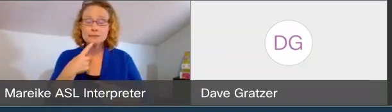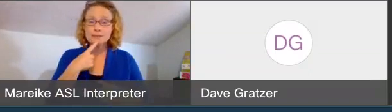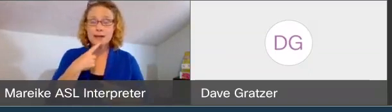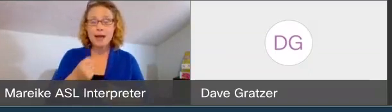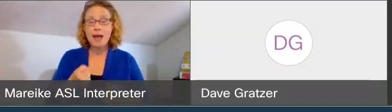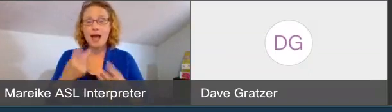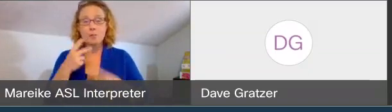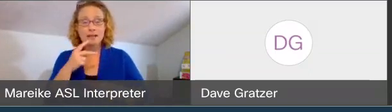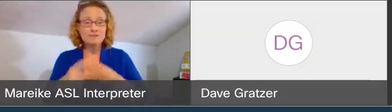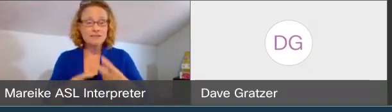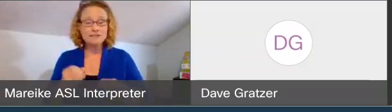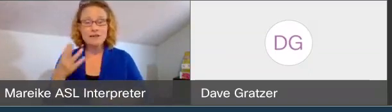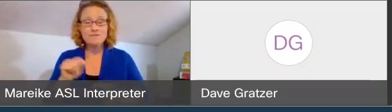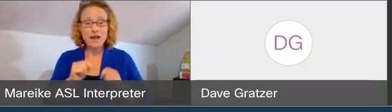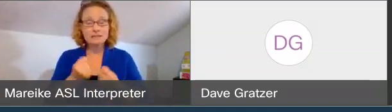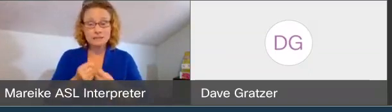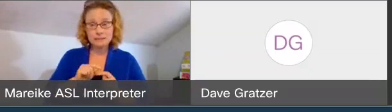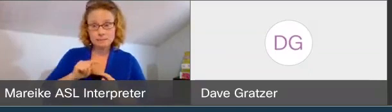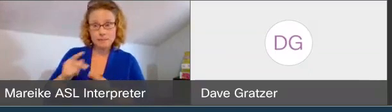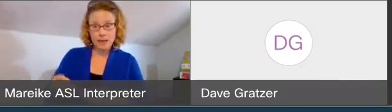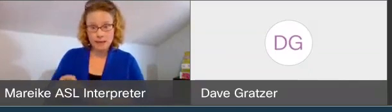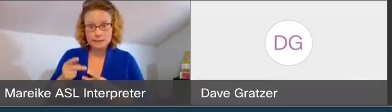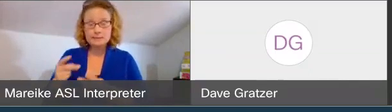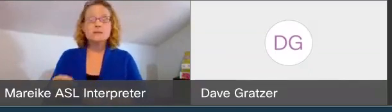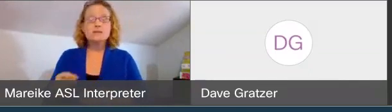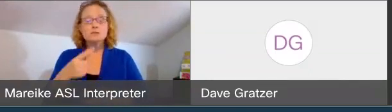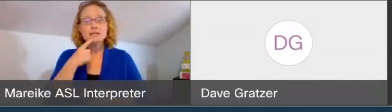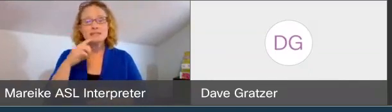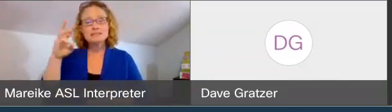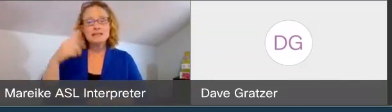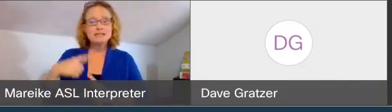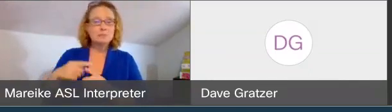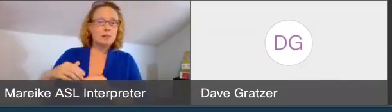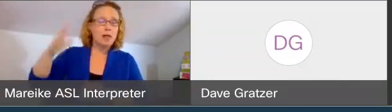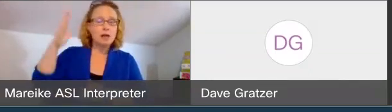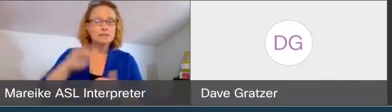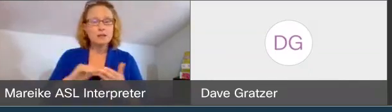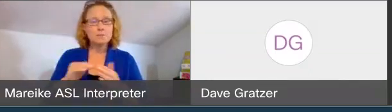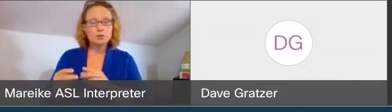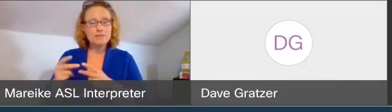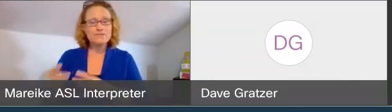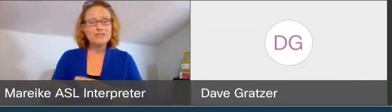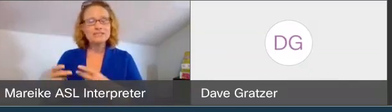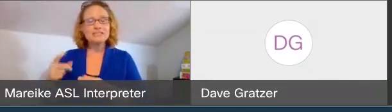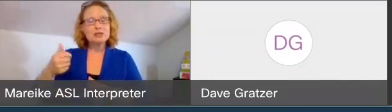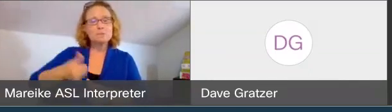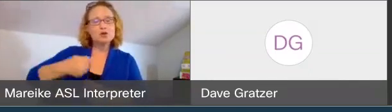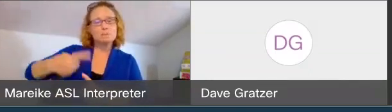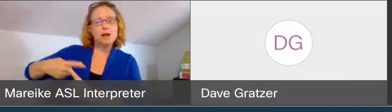team makes you said, the question is that six plus community visits per month is far less than high